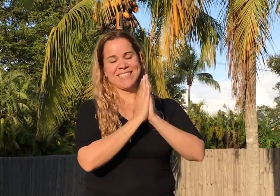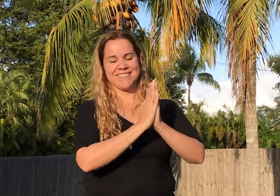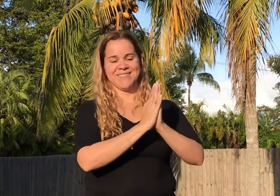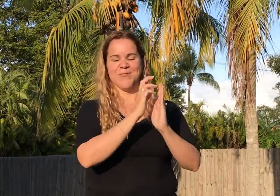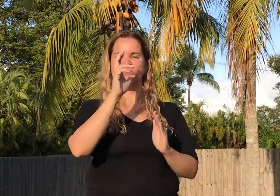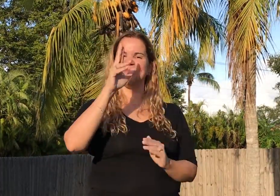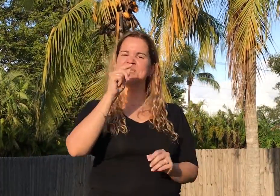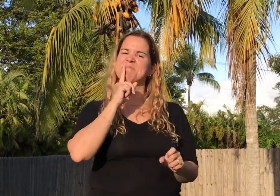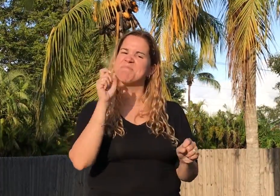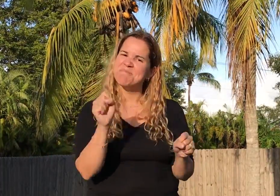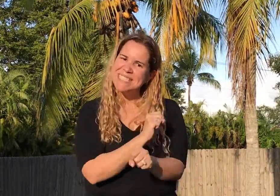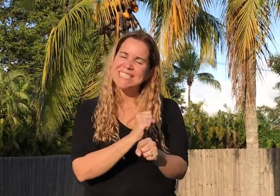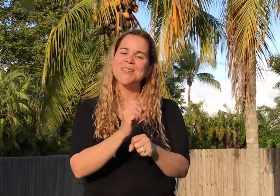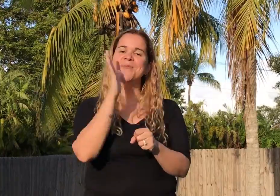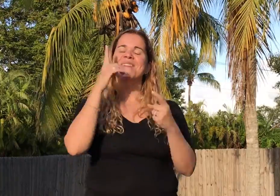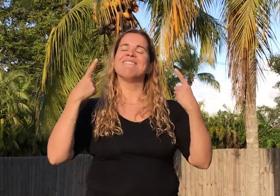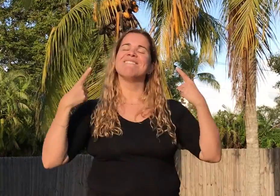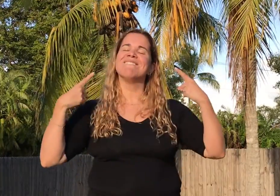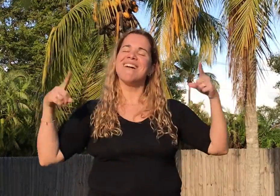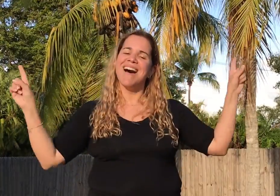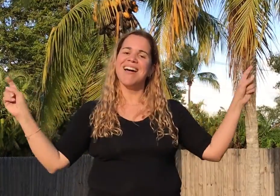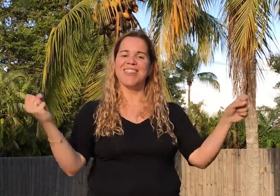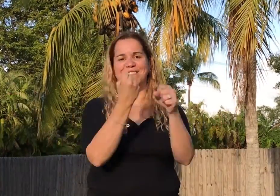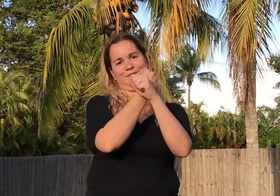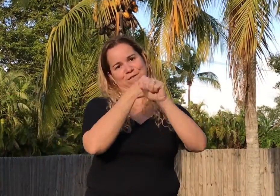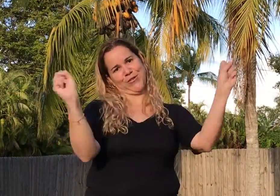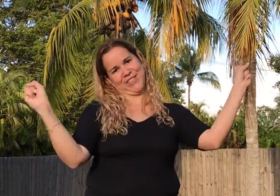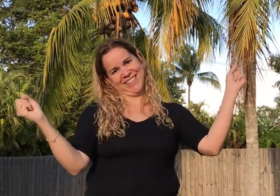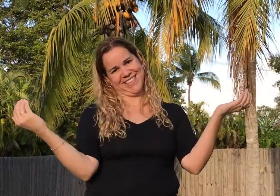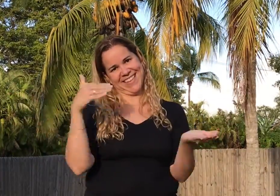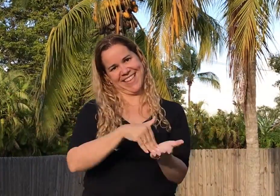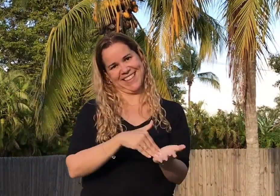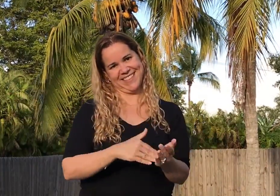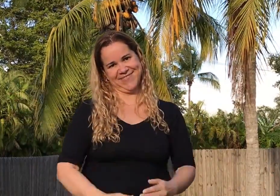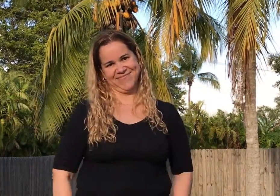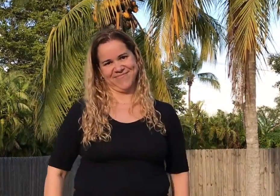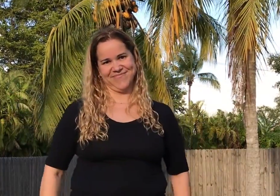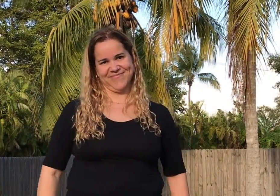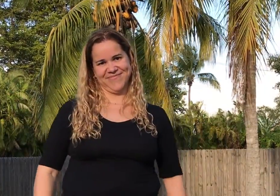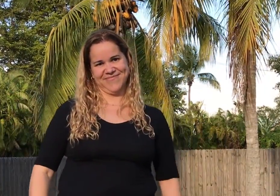along with the hopes and prayers that one day soon, Cuba will truly be free again.